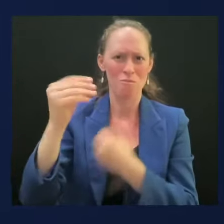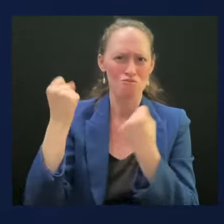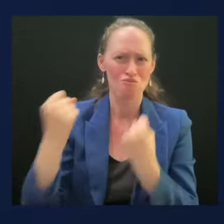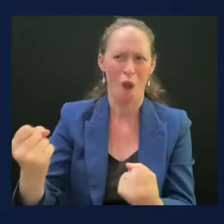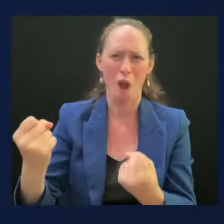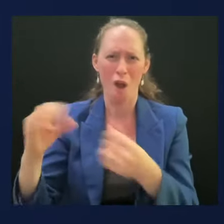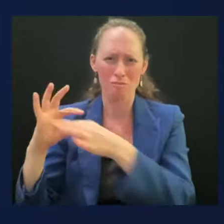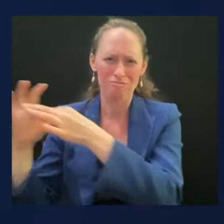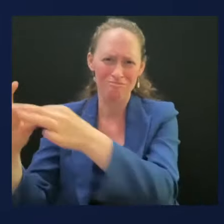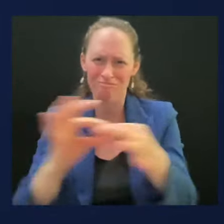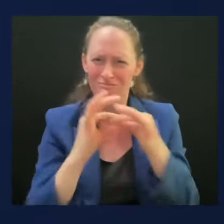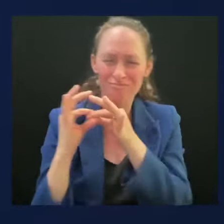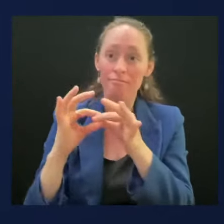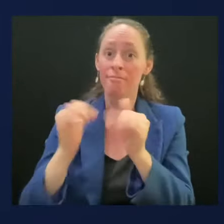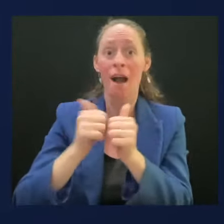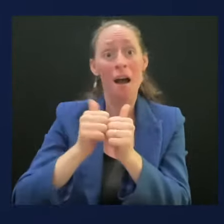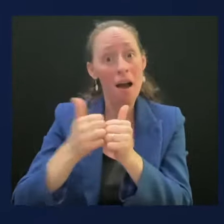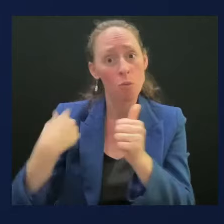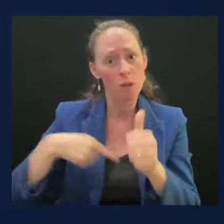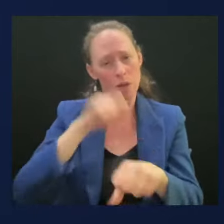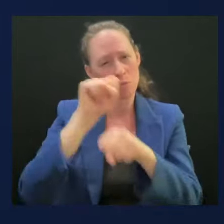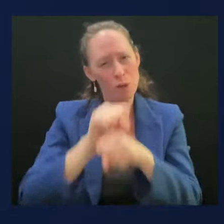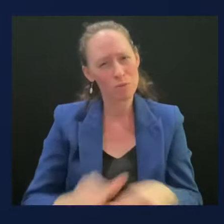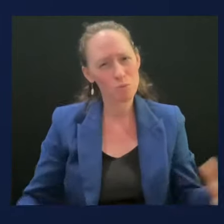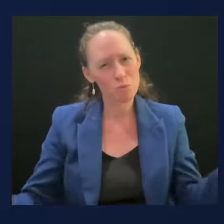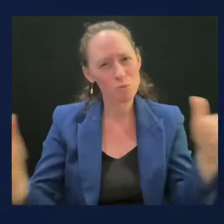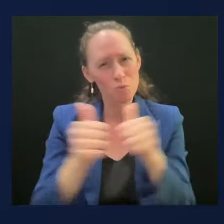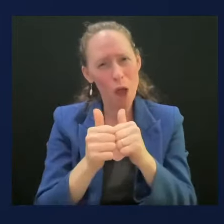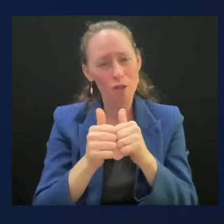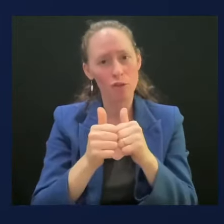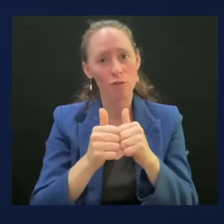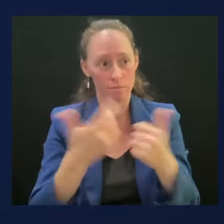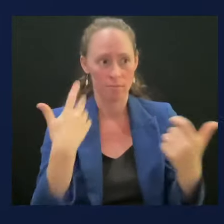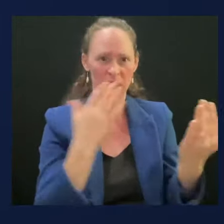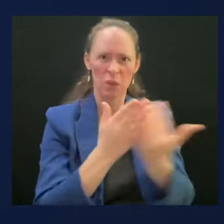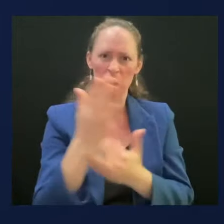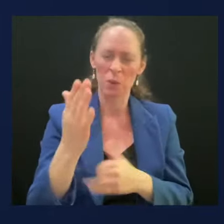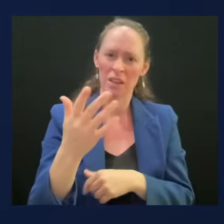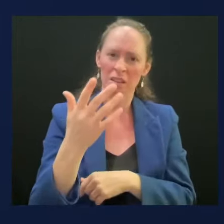We see it in the troops still standing sentinel on the Korean Peninsula,